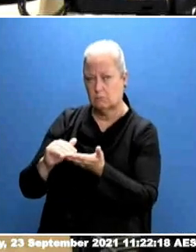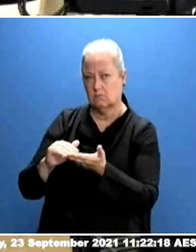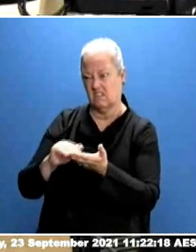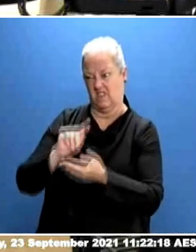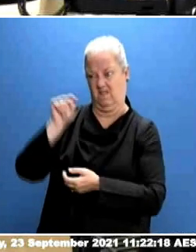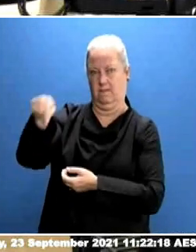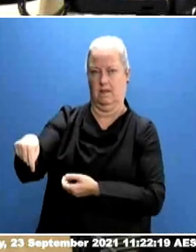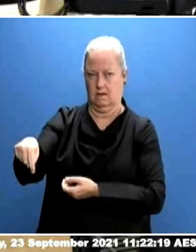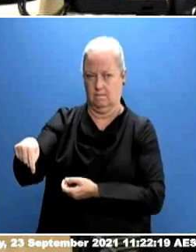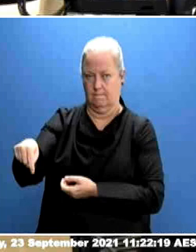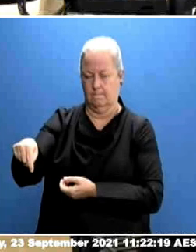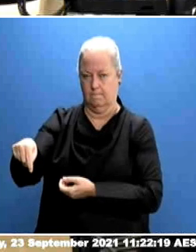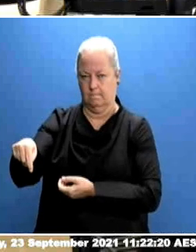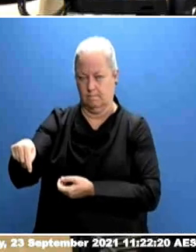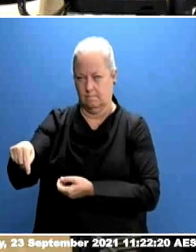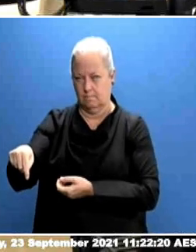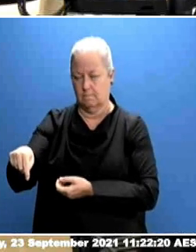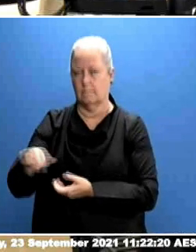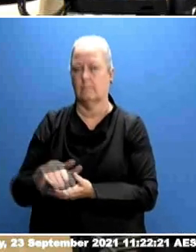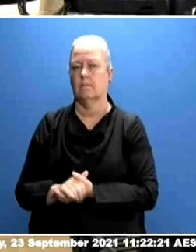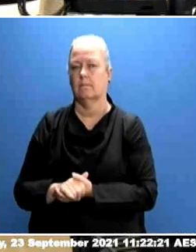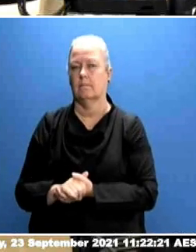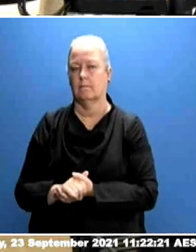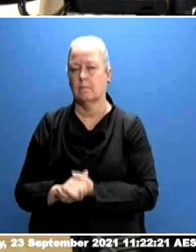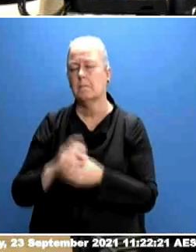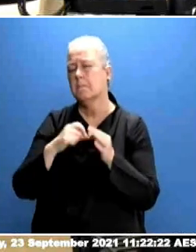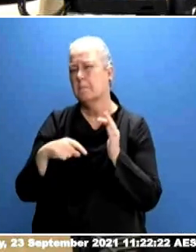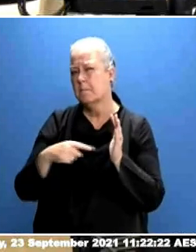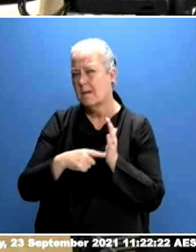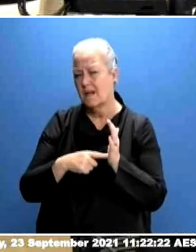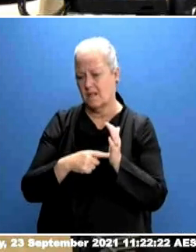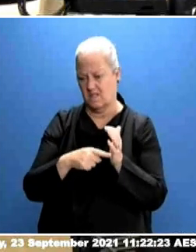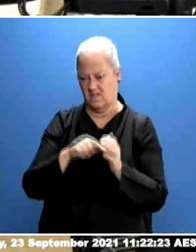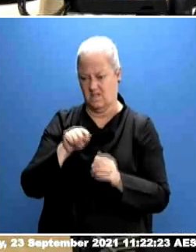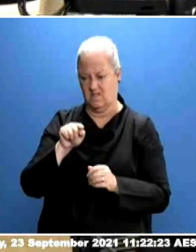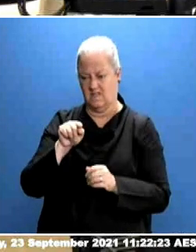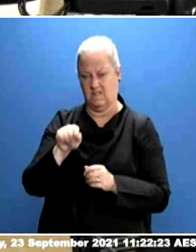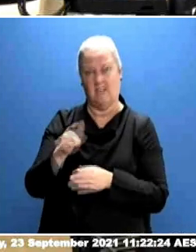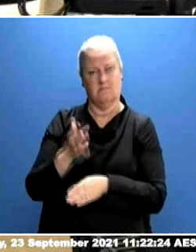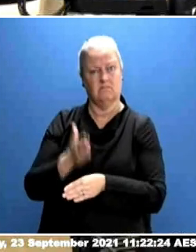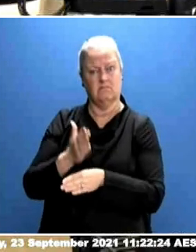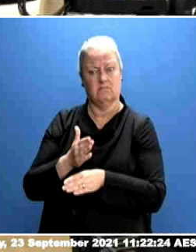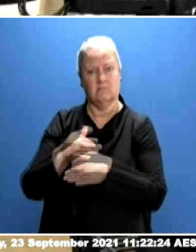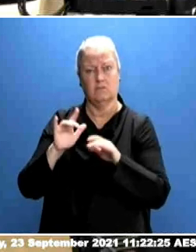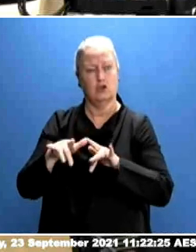But as I understand it, that role hasn't been filled at the moment,